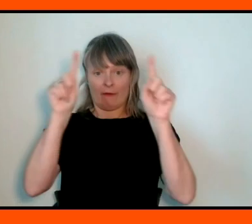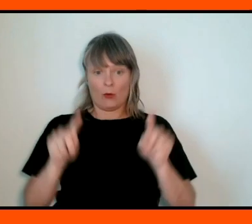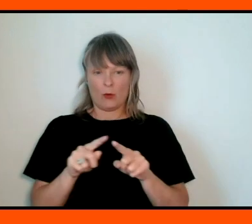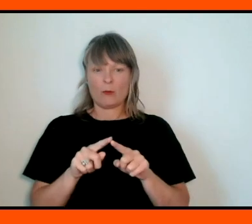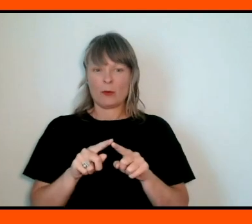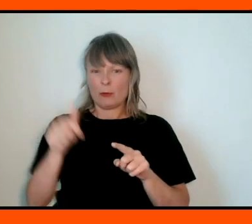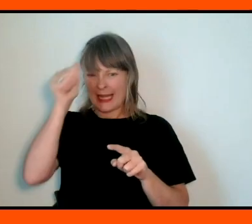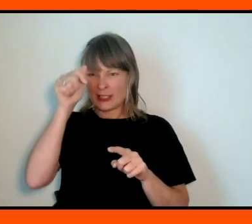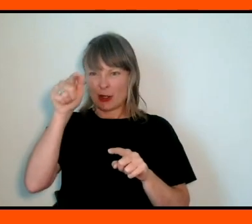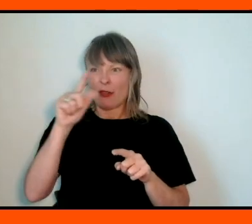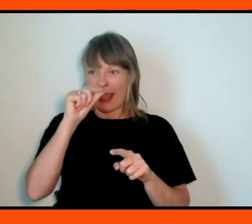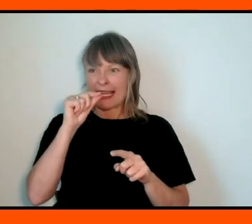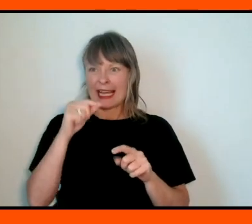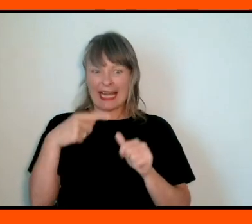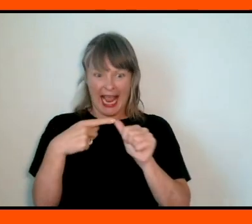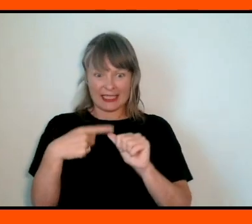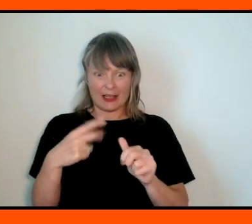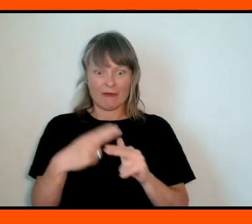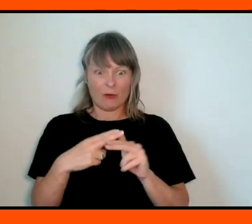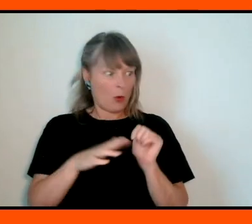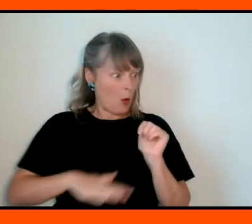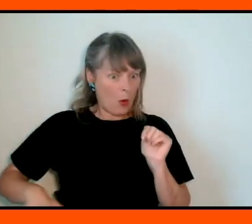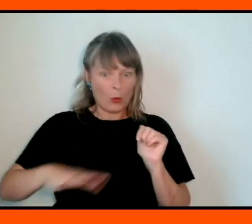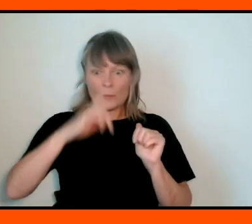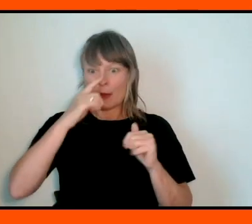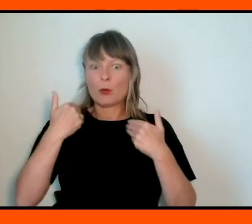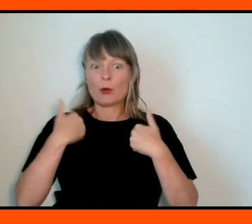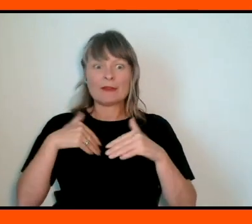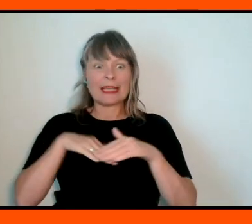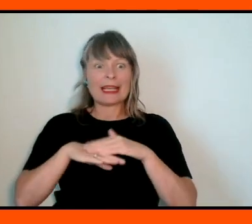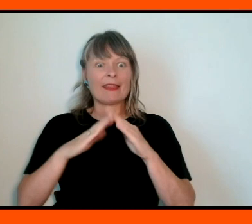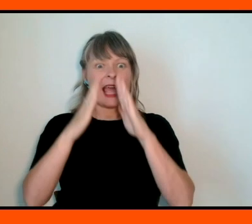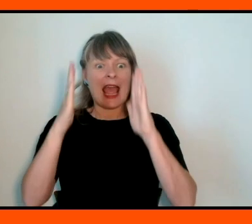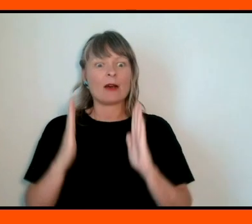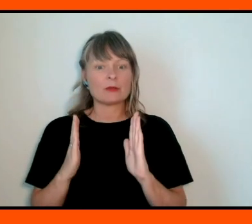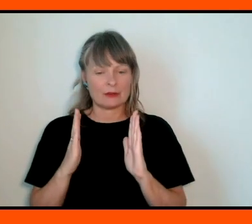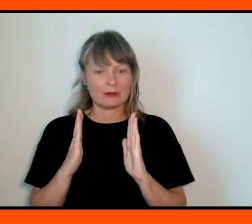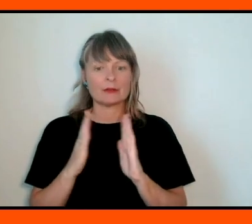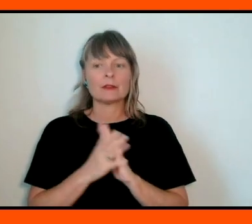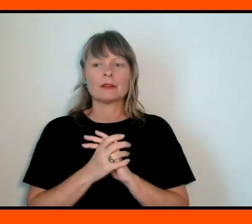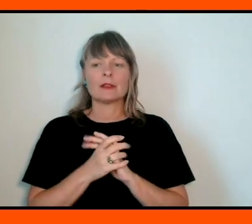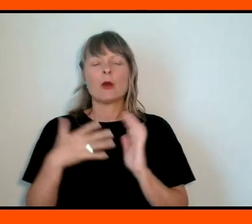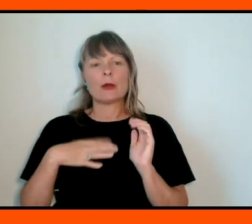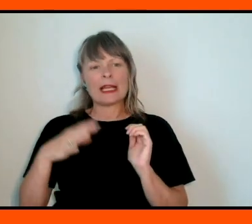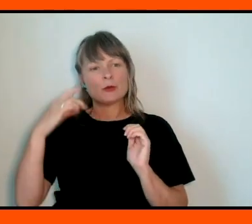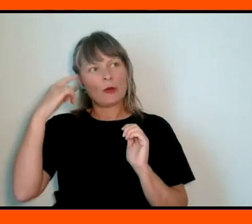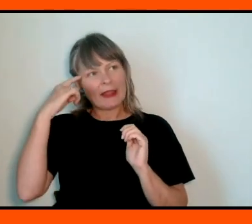for all the other members of that household. We also need to consider whether people will, on balance,